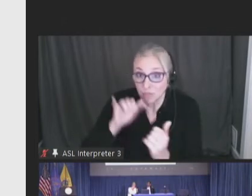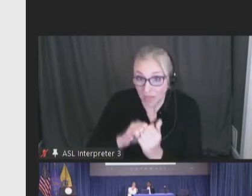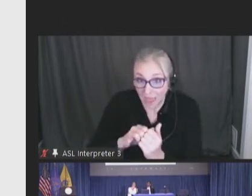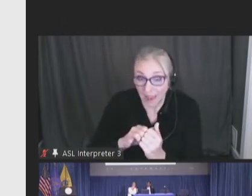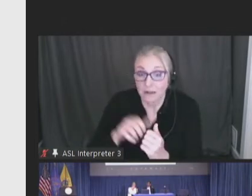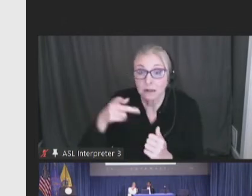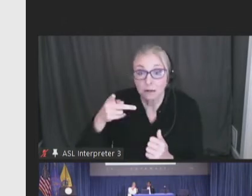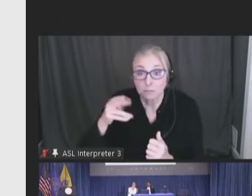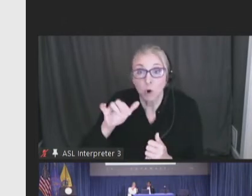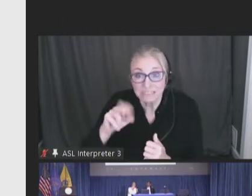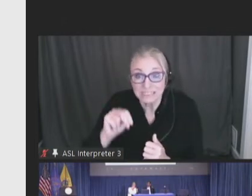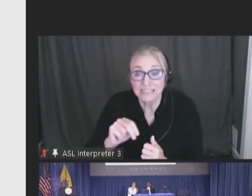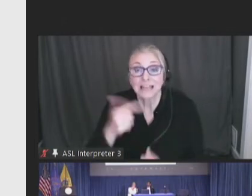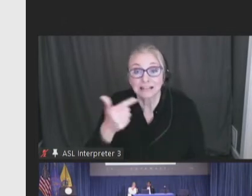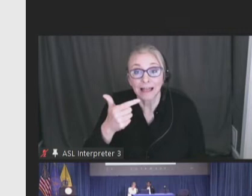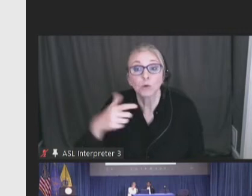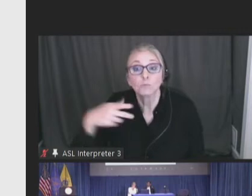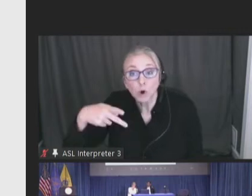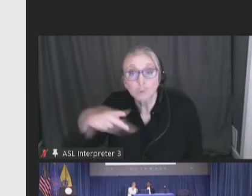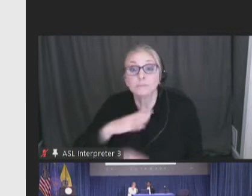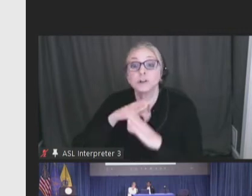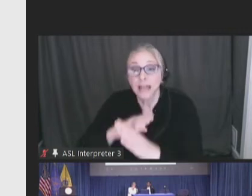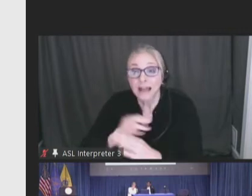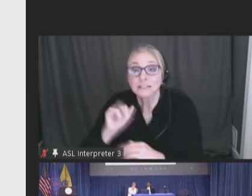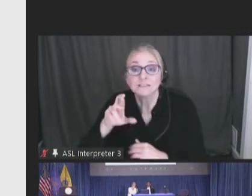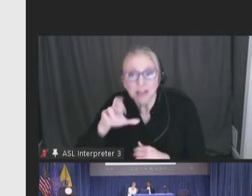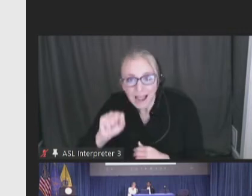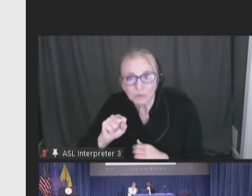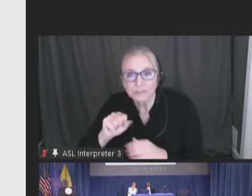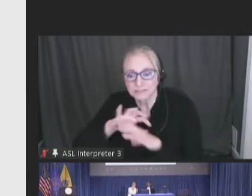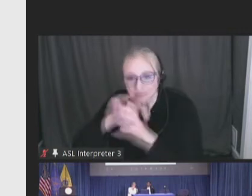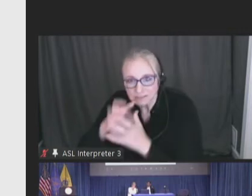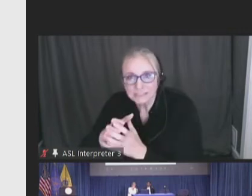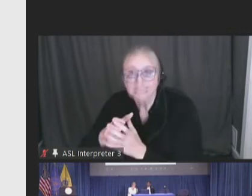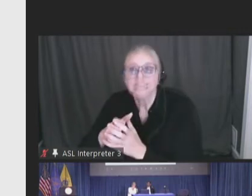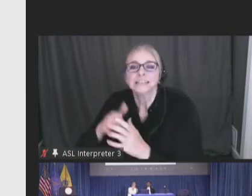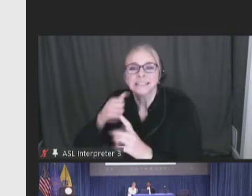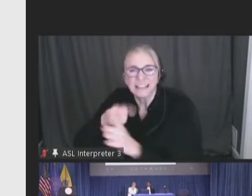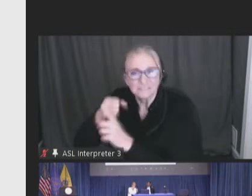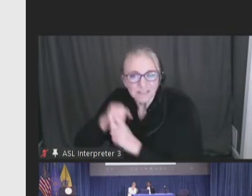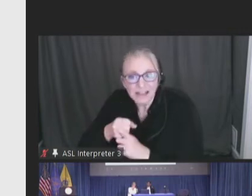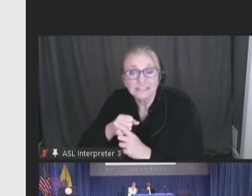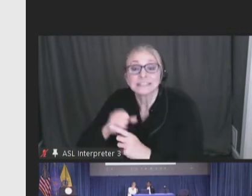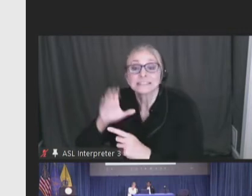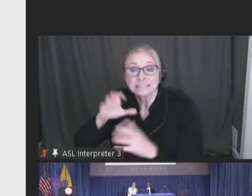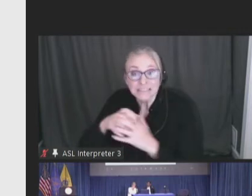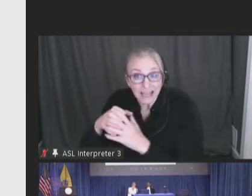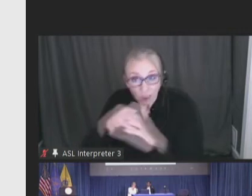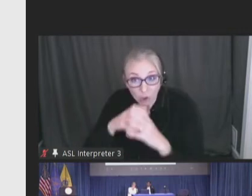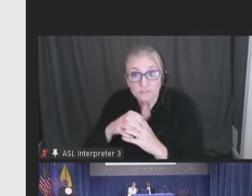the glycoprotein protects the virus or virus infected cells from complement attack.